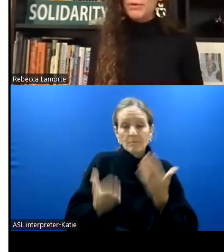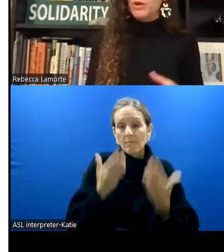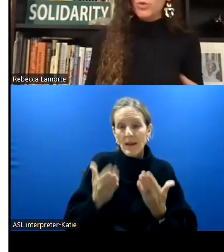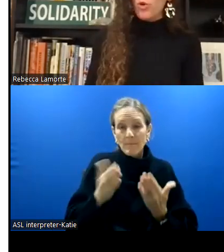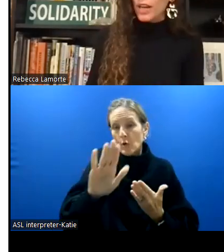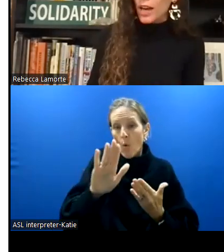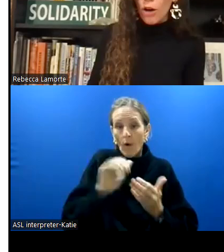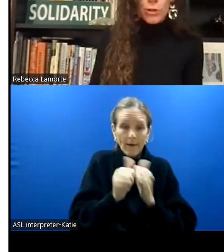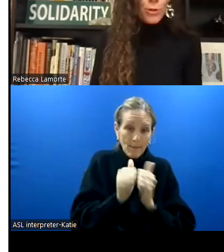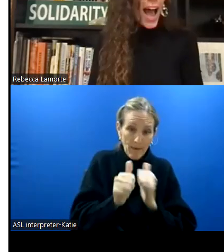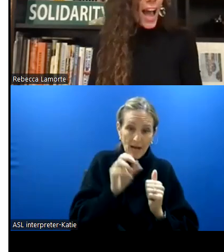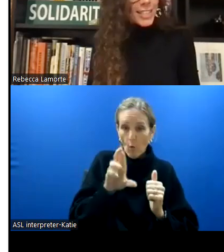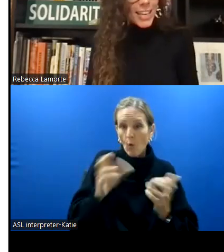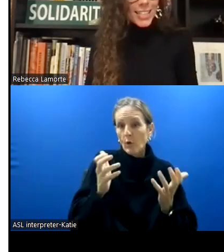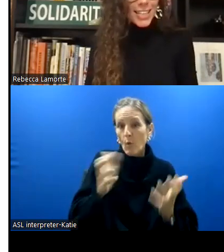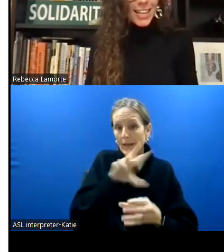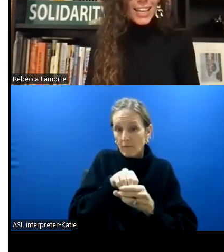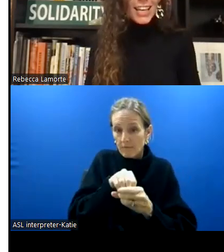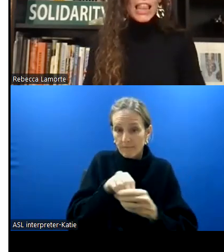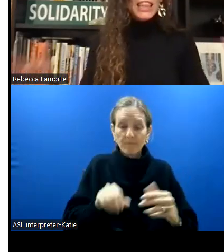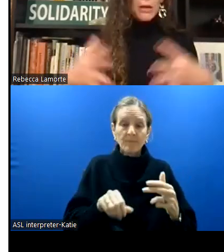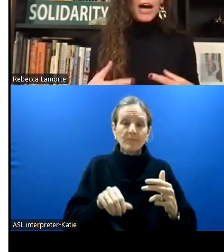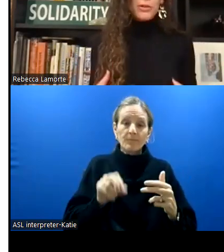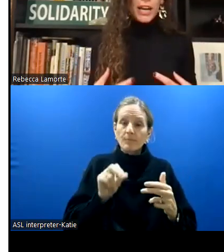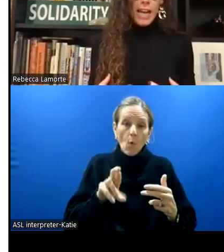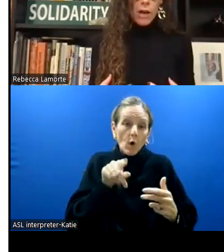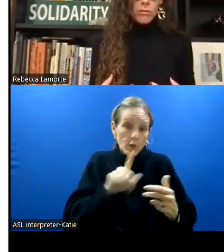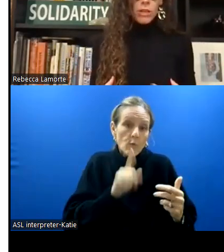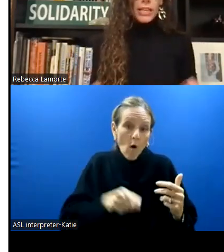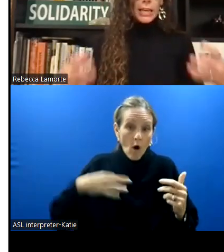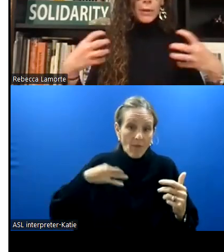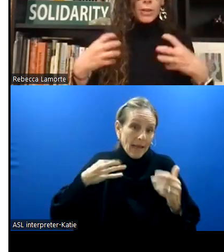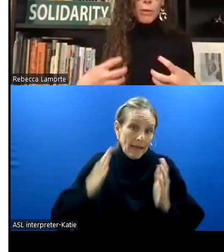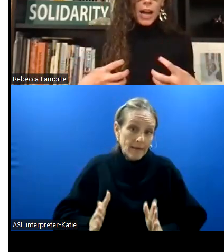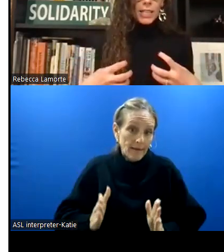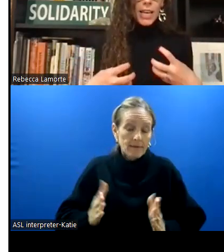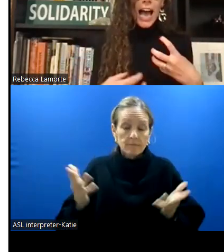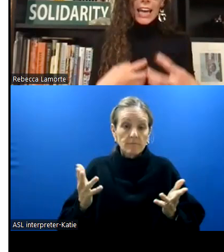maybe when you wanna kick off soon as a candidate, think about it right now. Keep it in your mind.